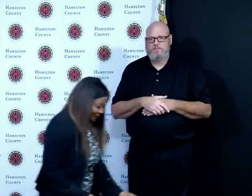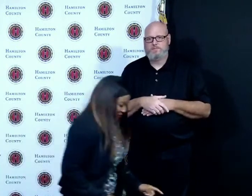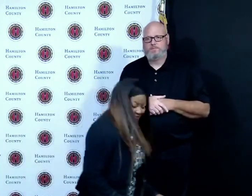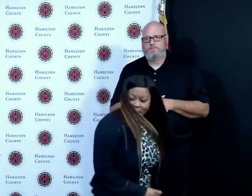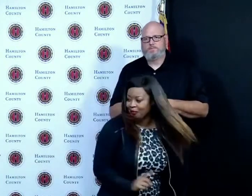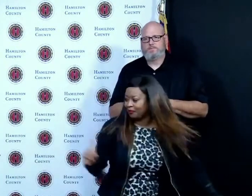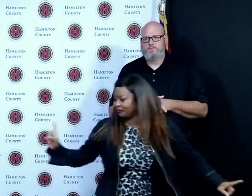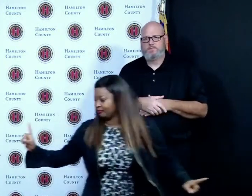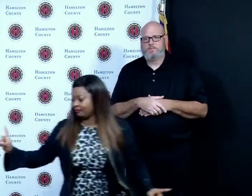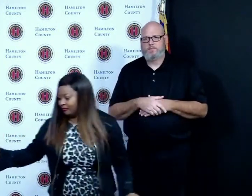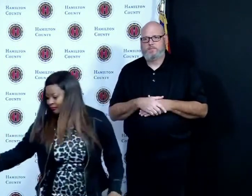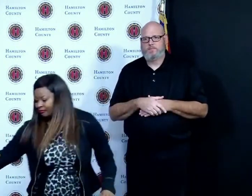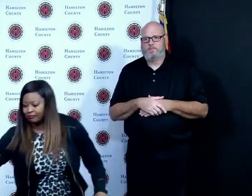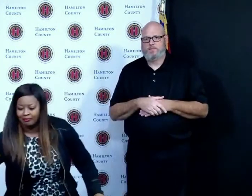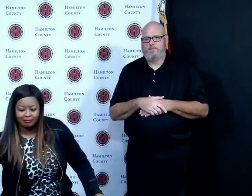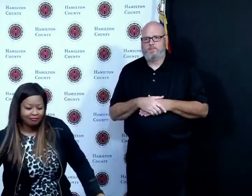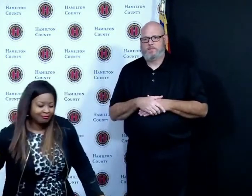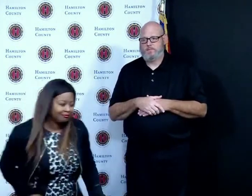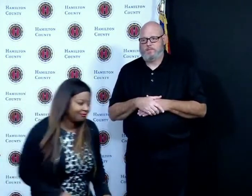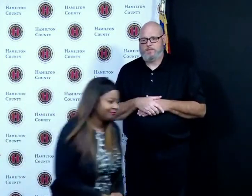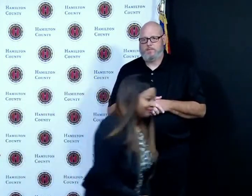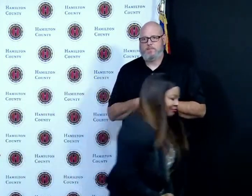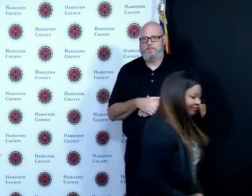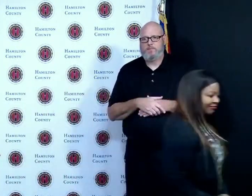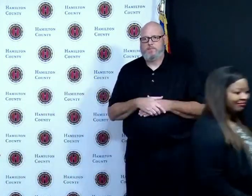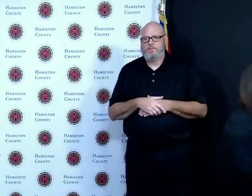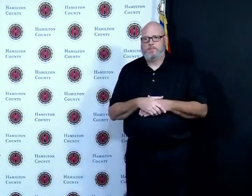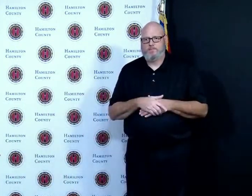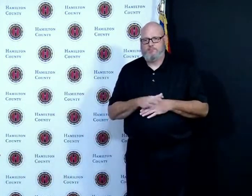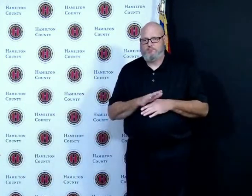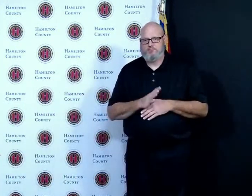adults that work within schools that are interested in being vaccinated and the